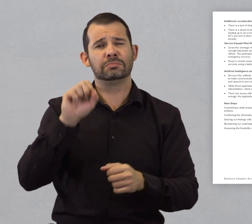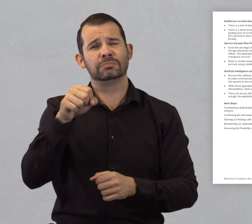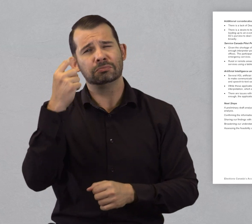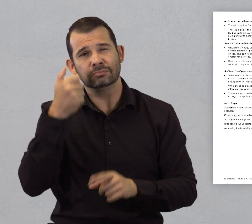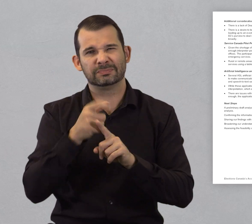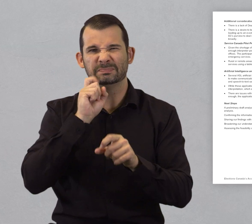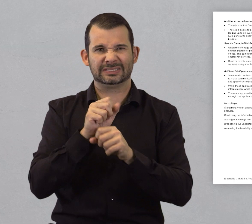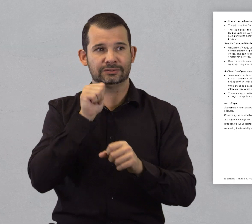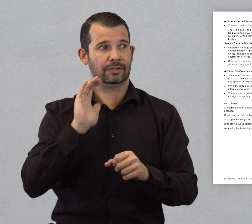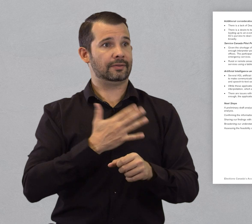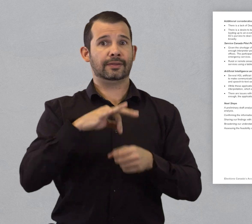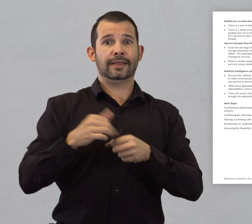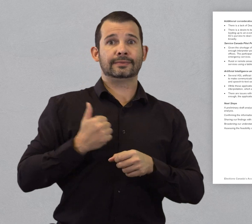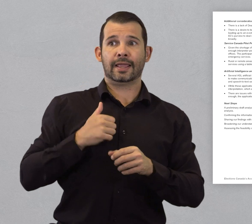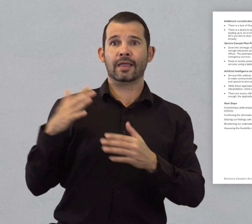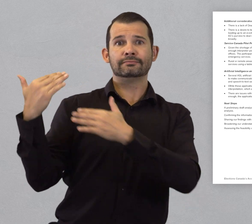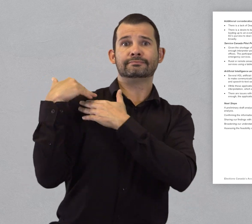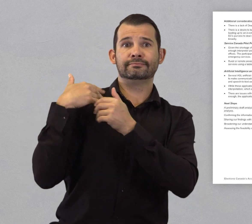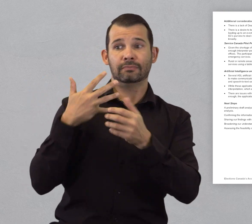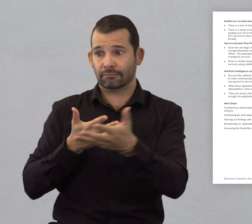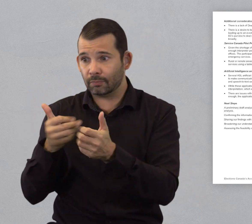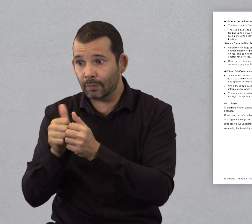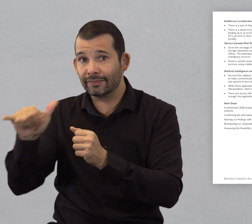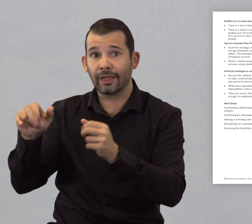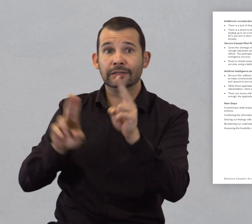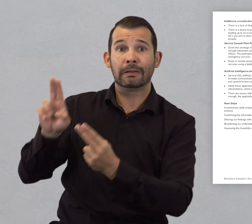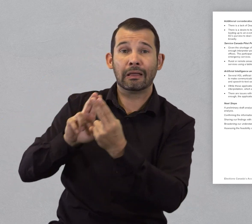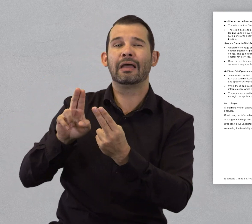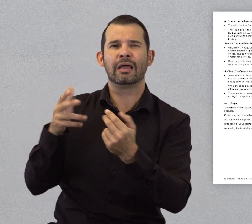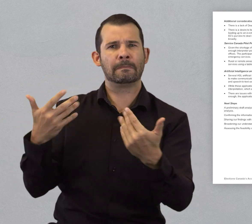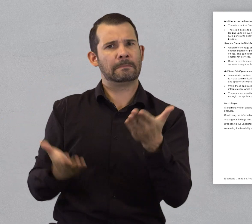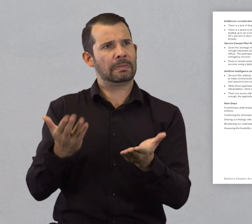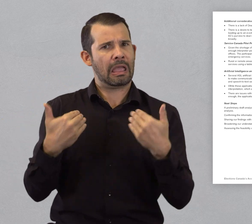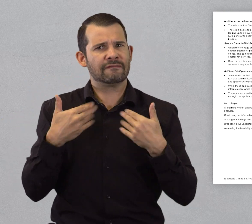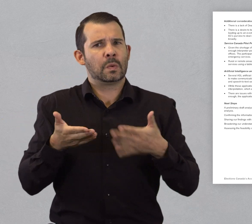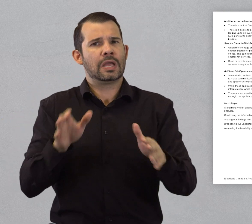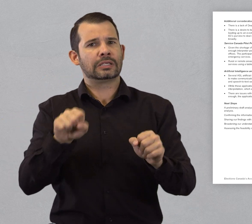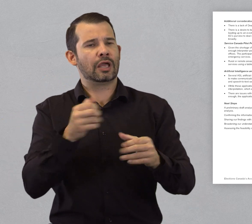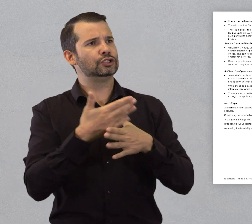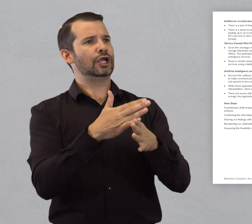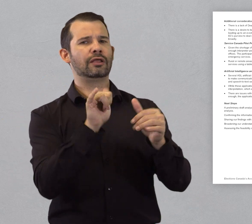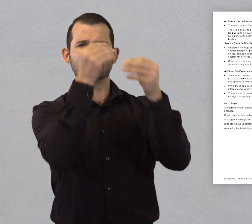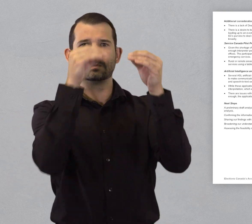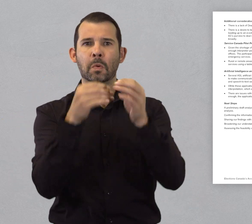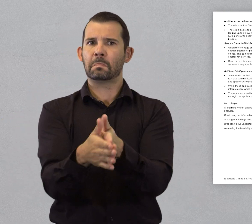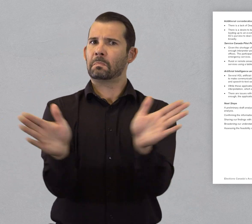purview to deal with debates, there may be a way that we can share this information more broadly.